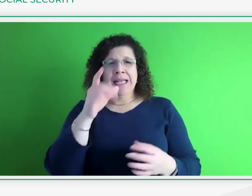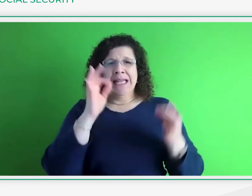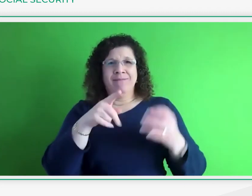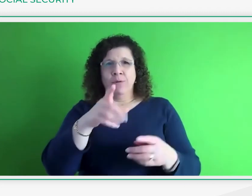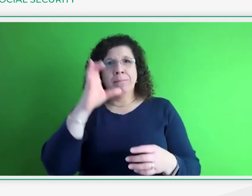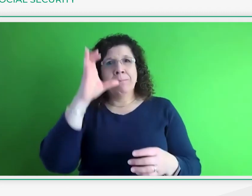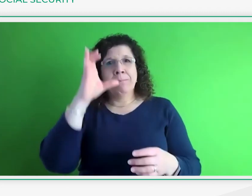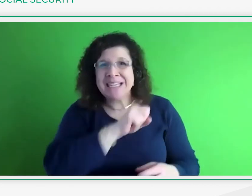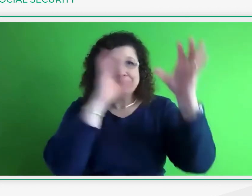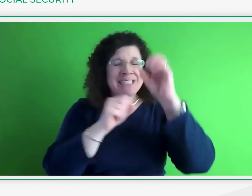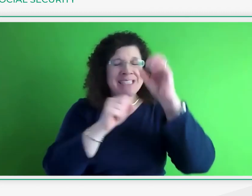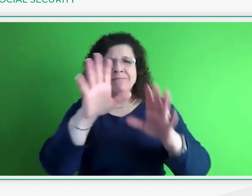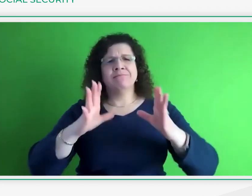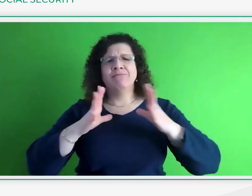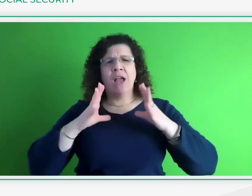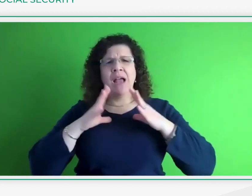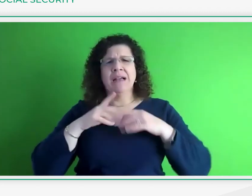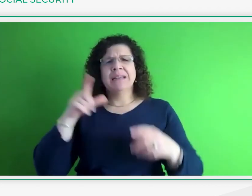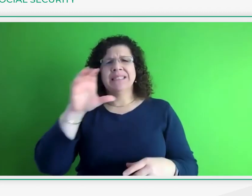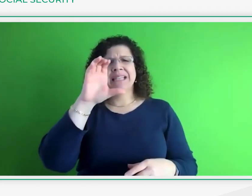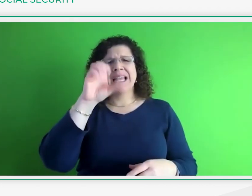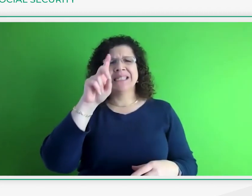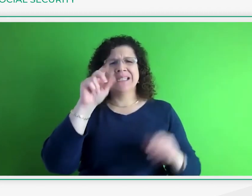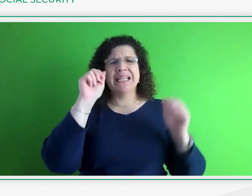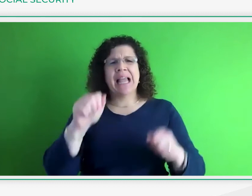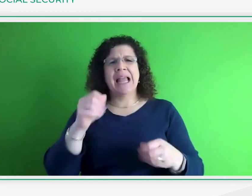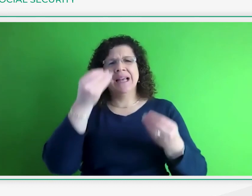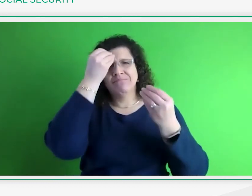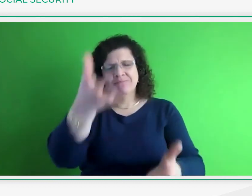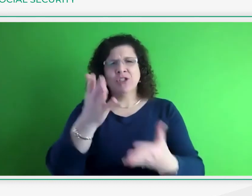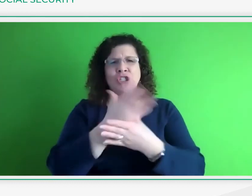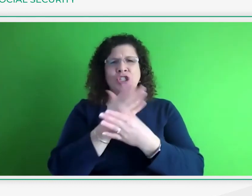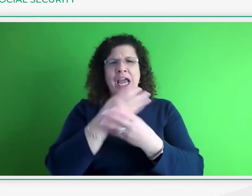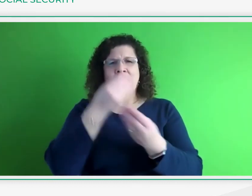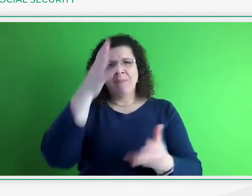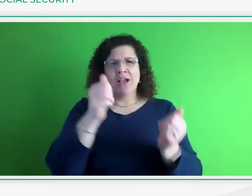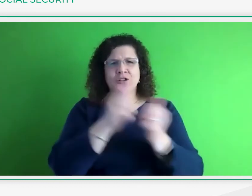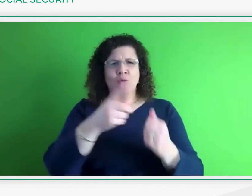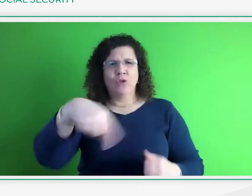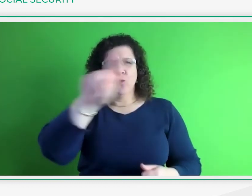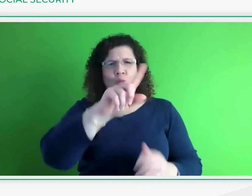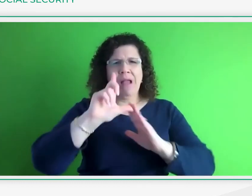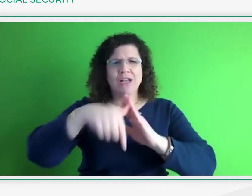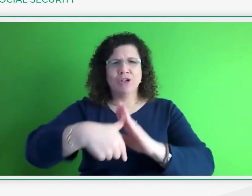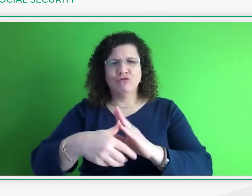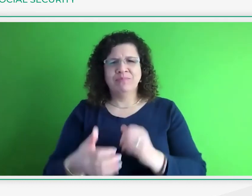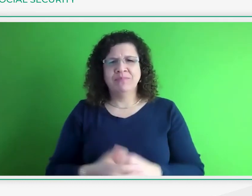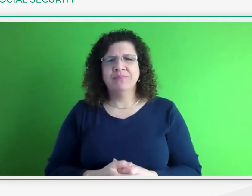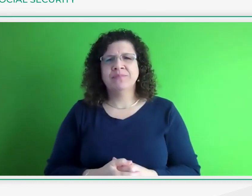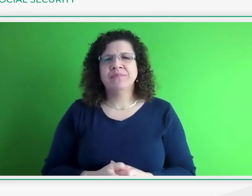If you may have missed anything here or you don't understand this information later on,